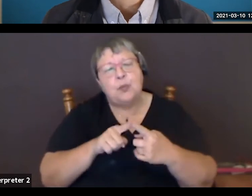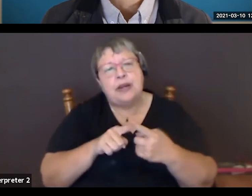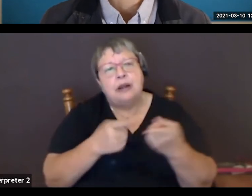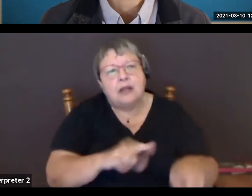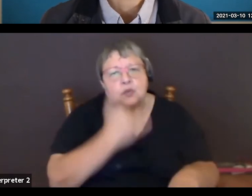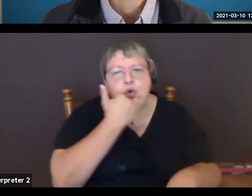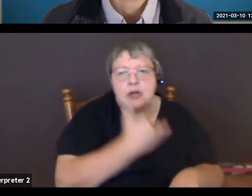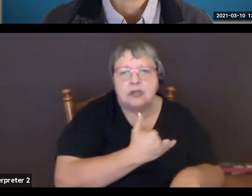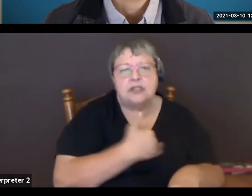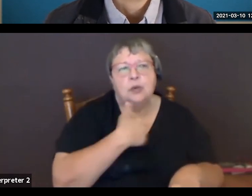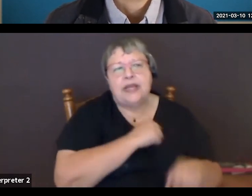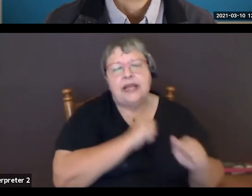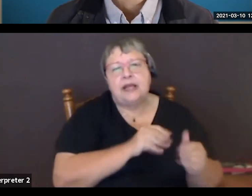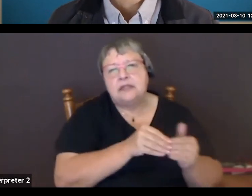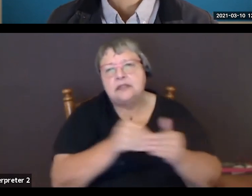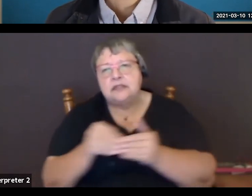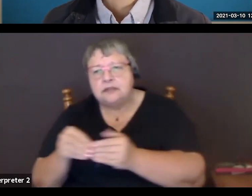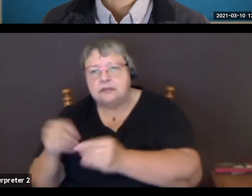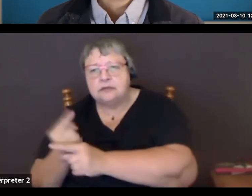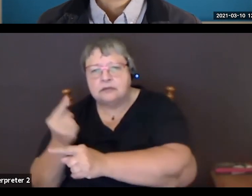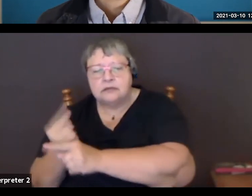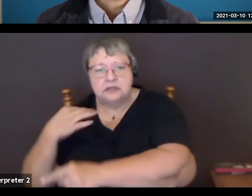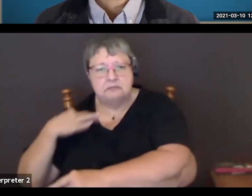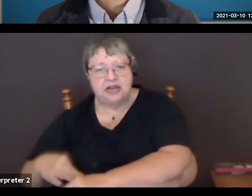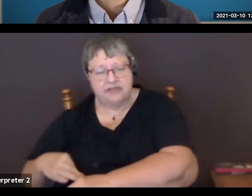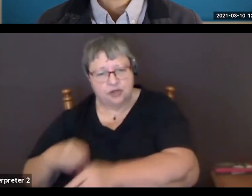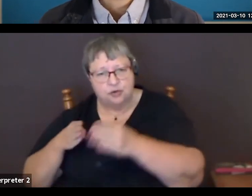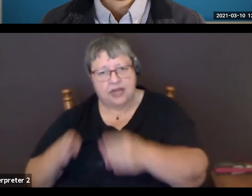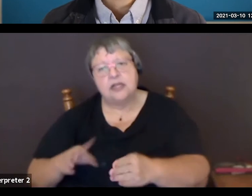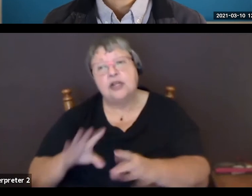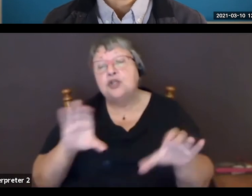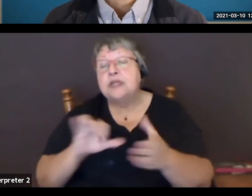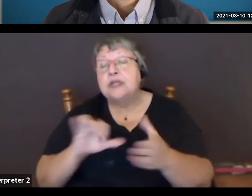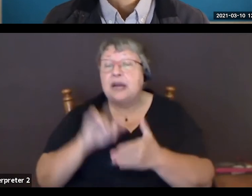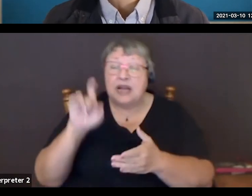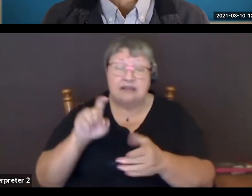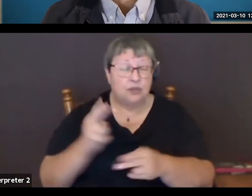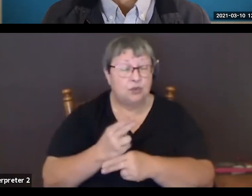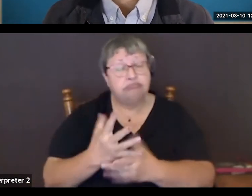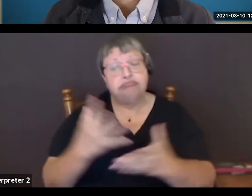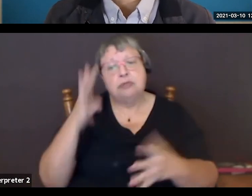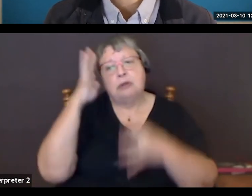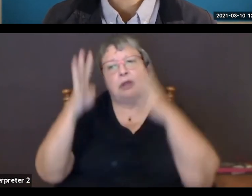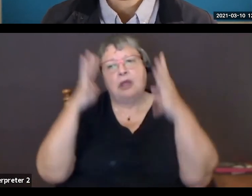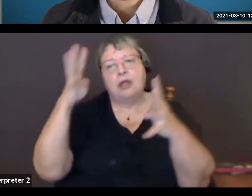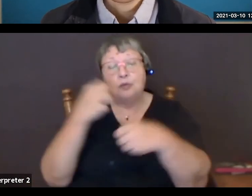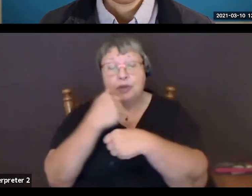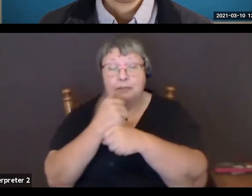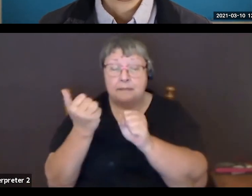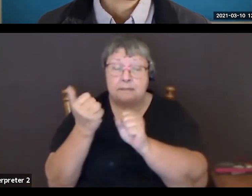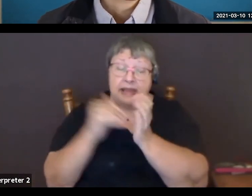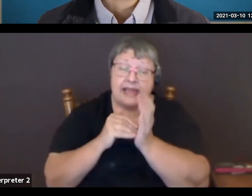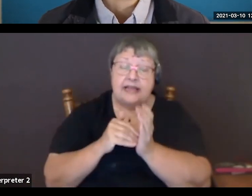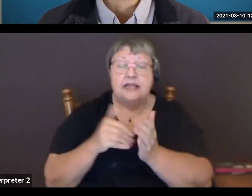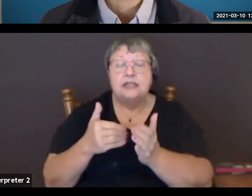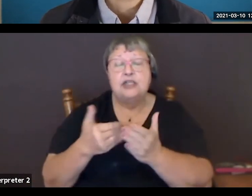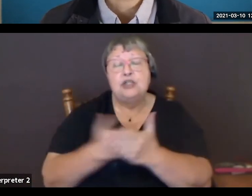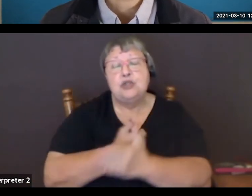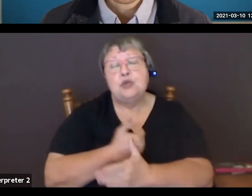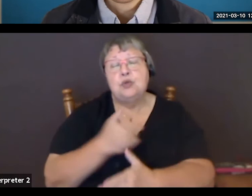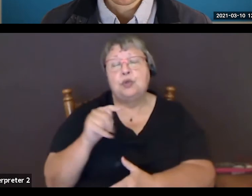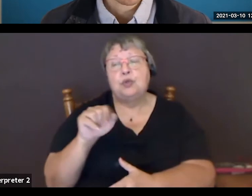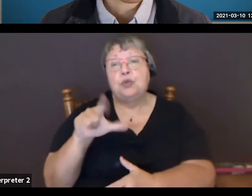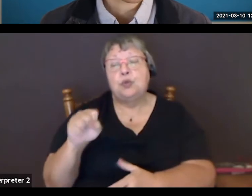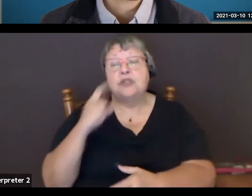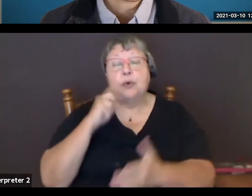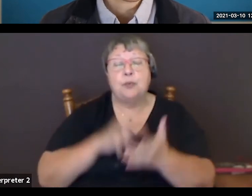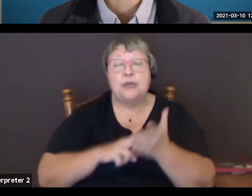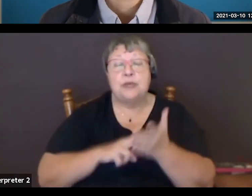directions. Doing so will require us to use considerable creativity to remake the tools of research, because we're still working what learning what questions to ask.